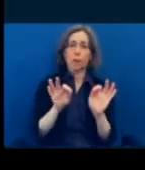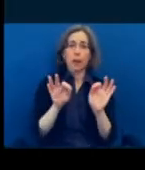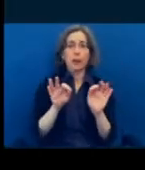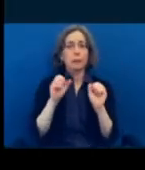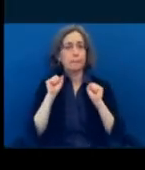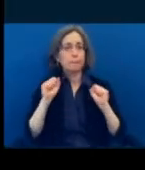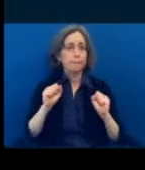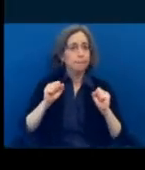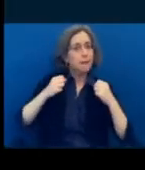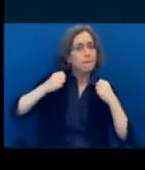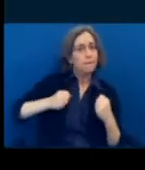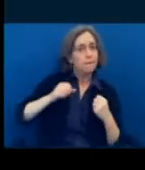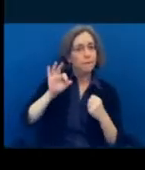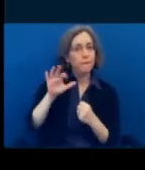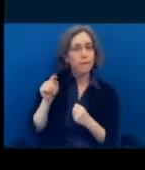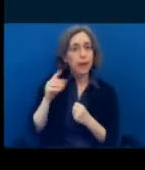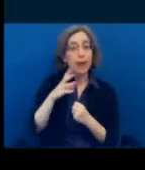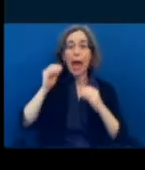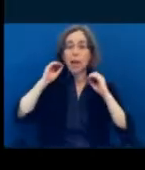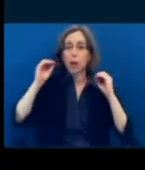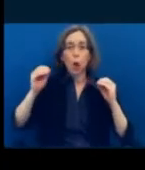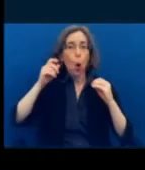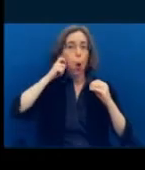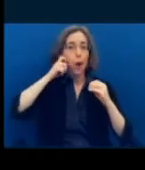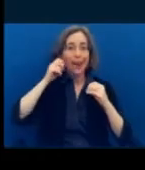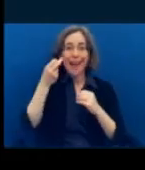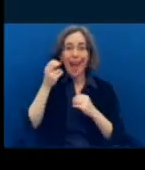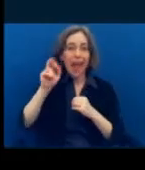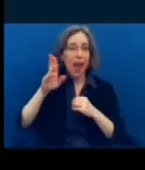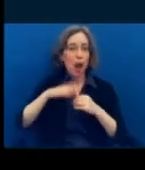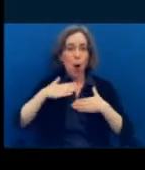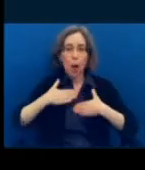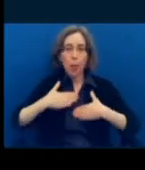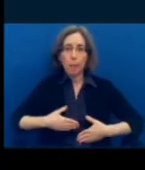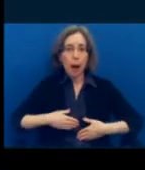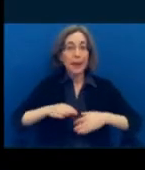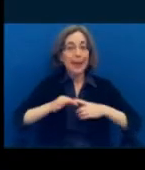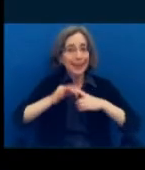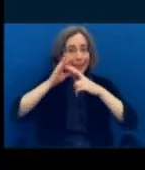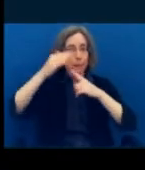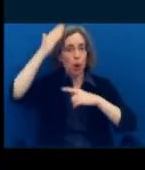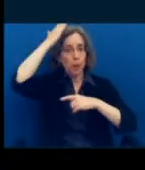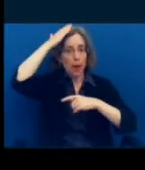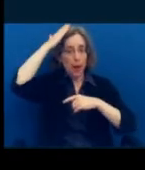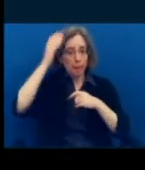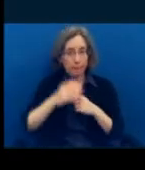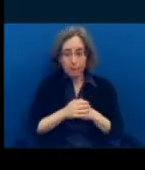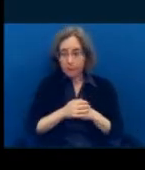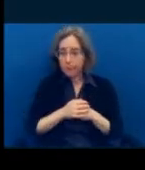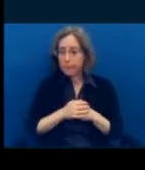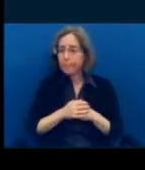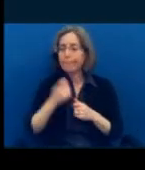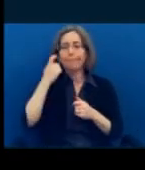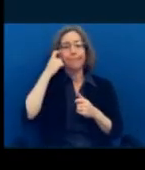EXCEPT HIS WONDERFUL HEAD. I RECENTLY CAME ACROSS IN IMAGE ON SOCIAL MEDIA AND I LIKED THE